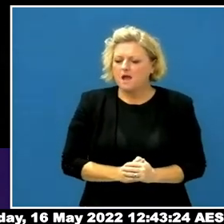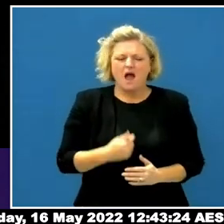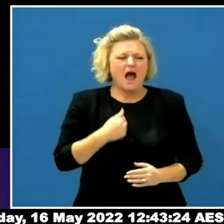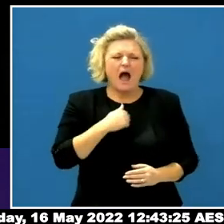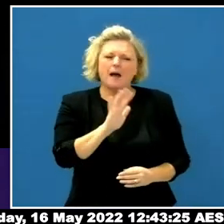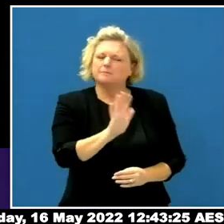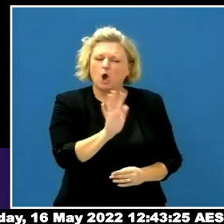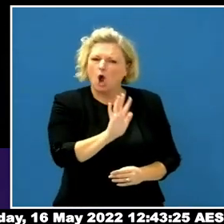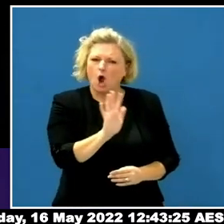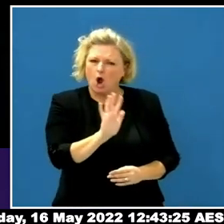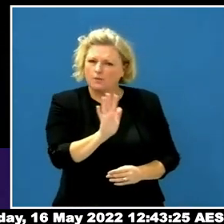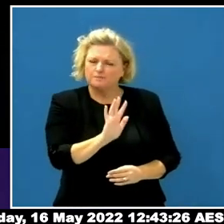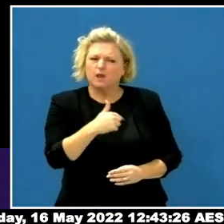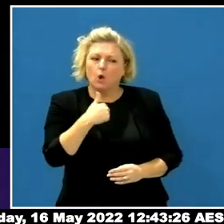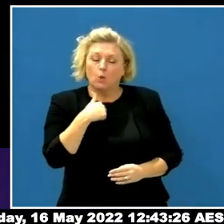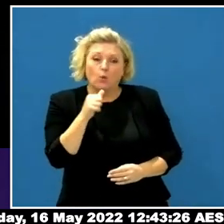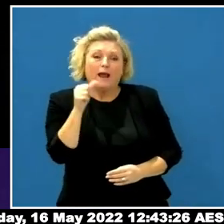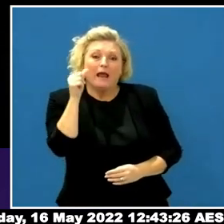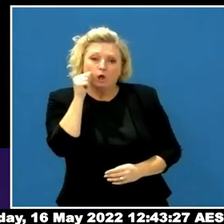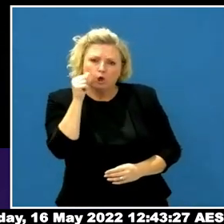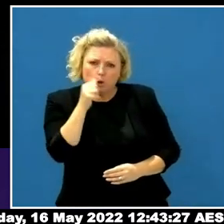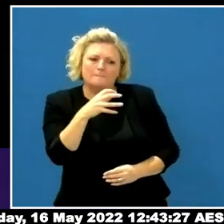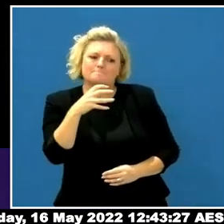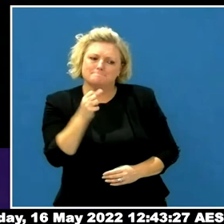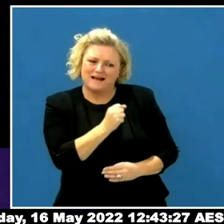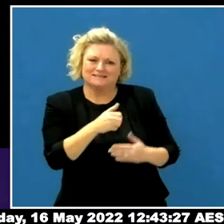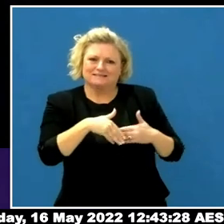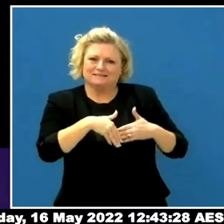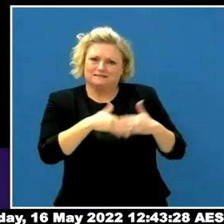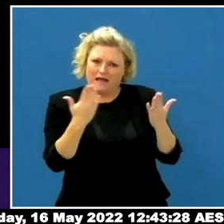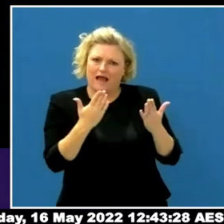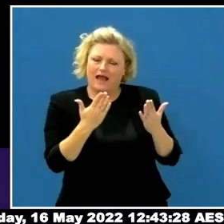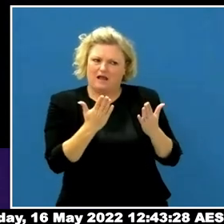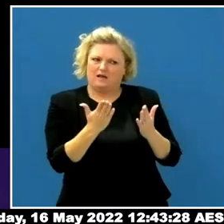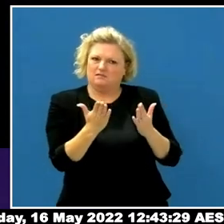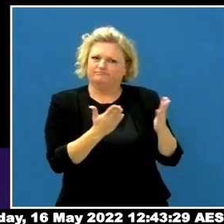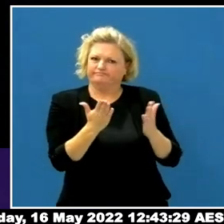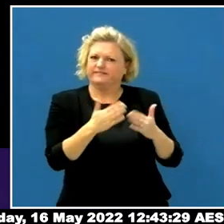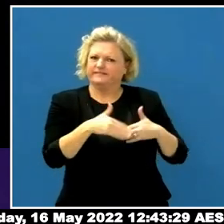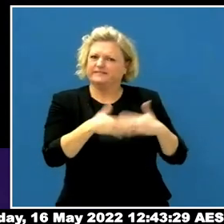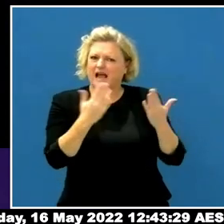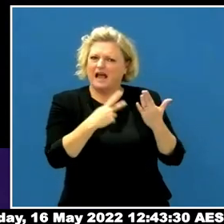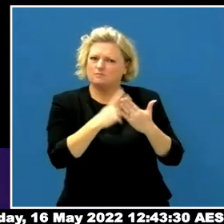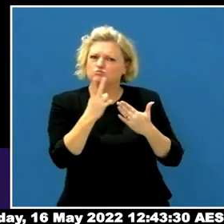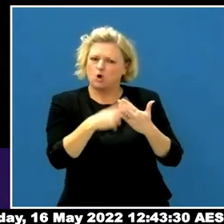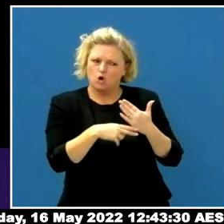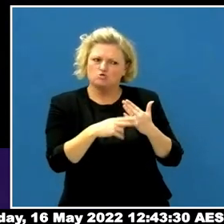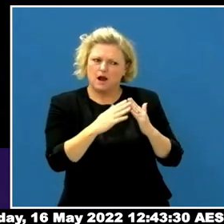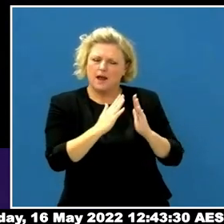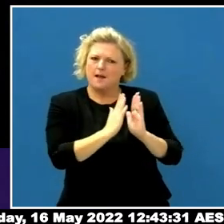So they - they - I think there was about three different day programs that they